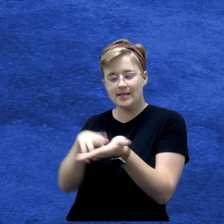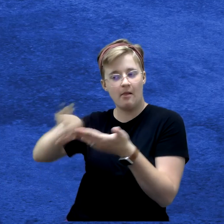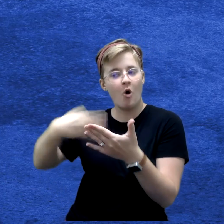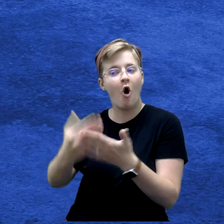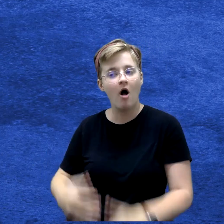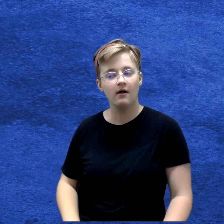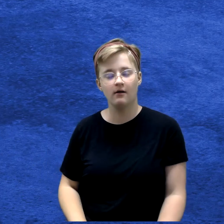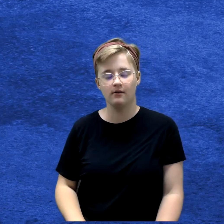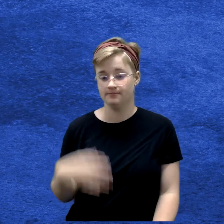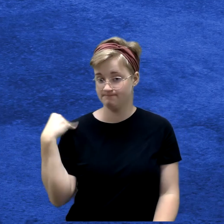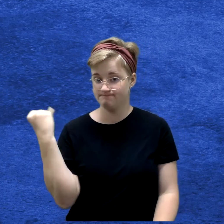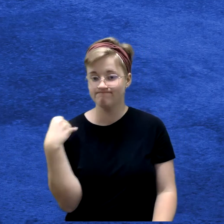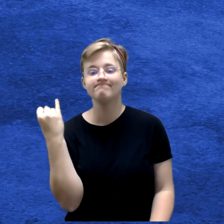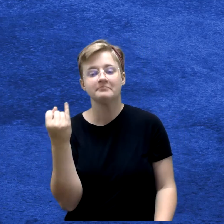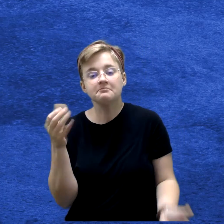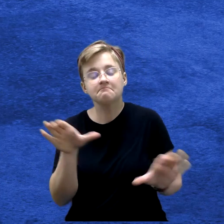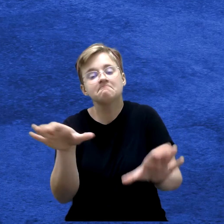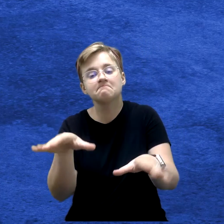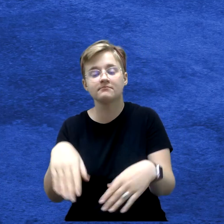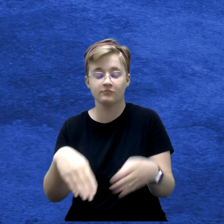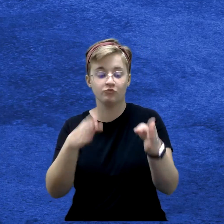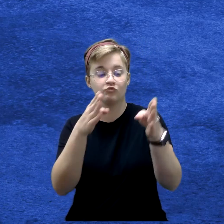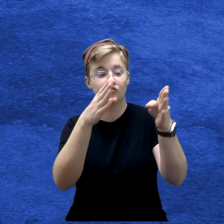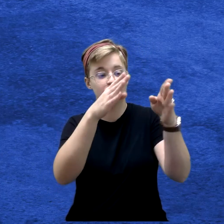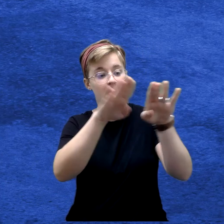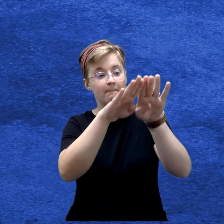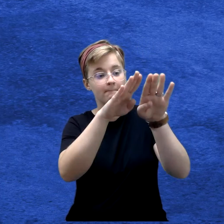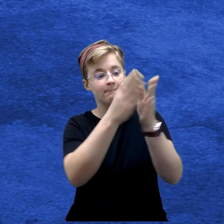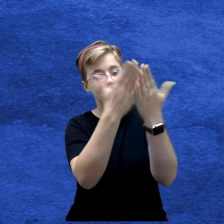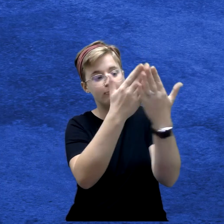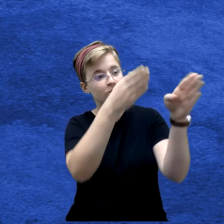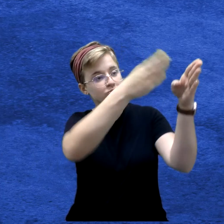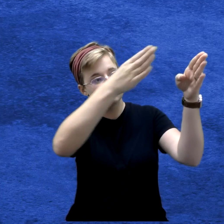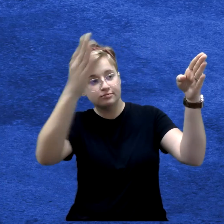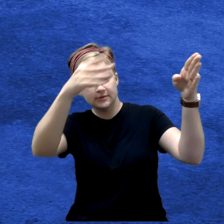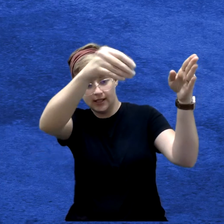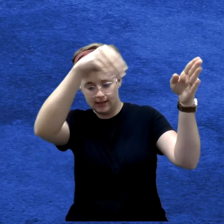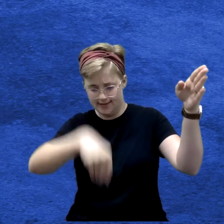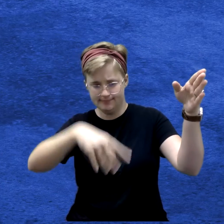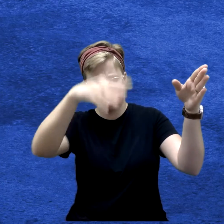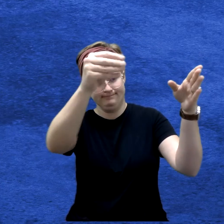Josh began pulling Wallis Wallace books off Dink’s bookshelf. “Geez, how many do you have?”